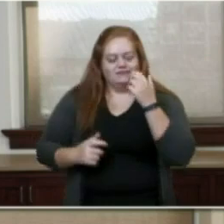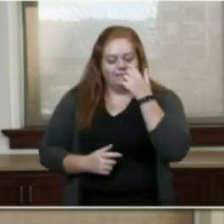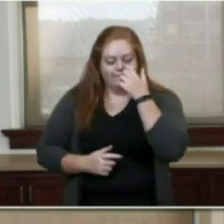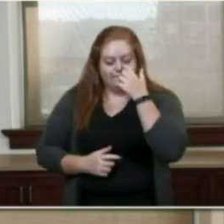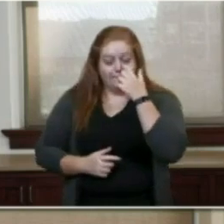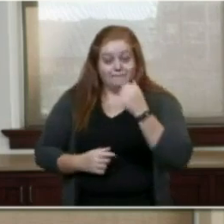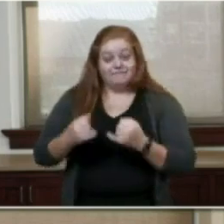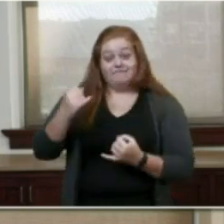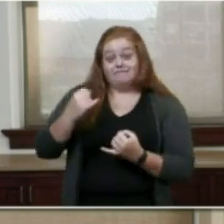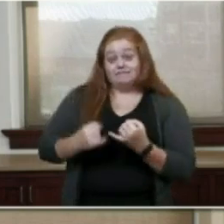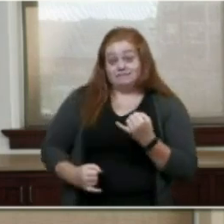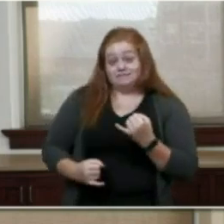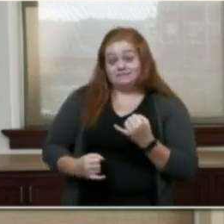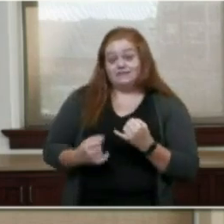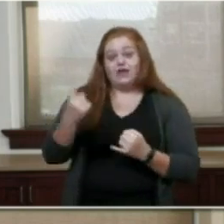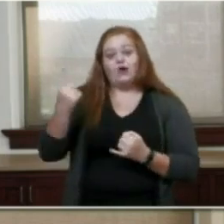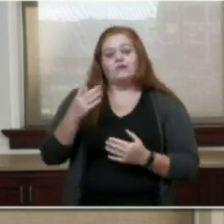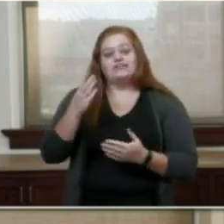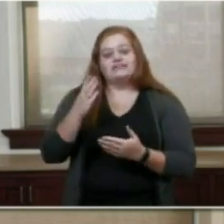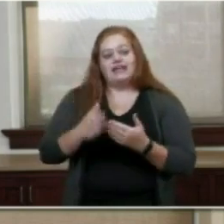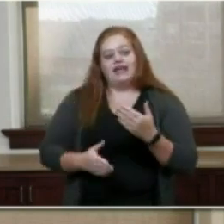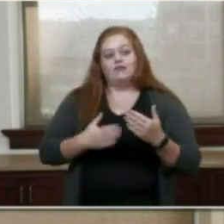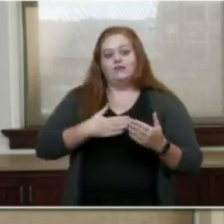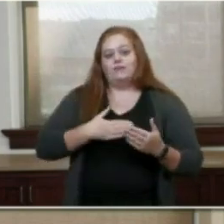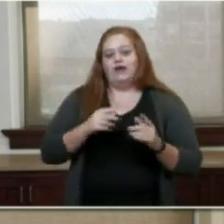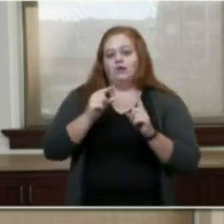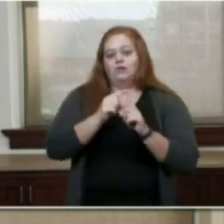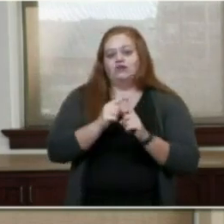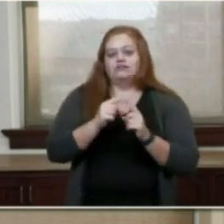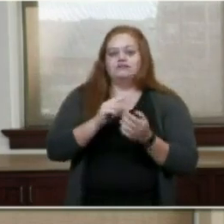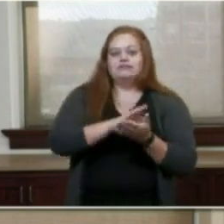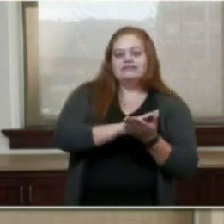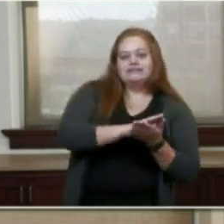Finally I always end these briefings with the words be safe and be kind.